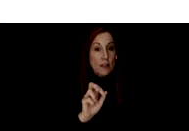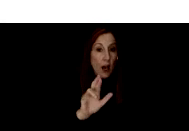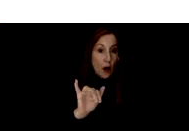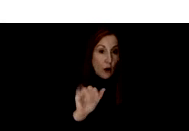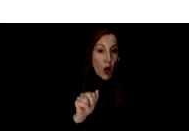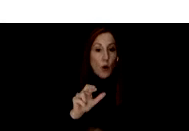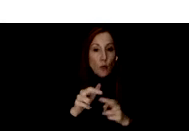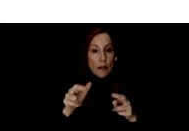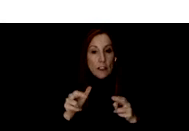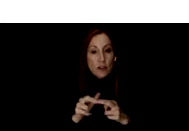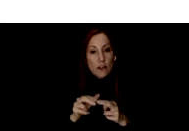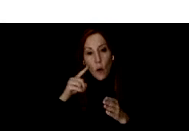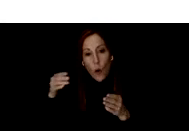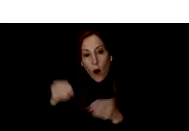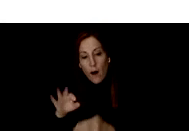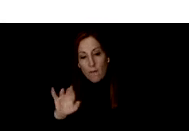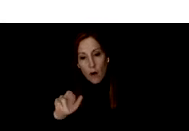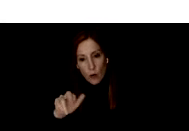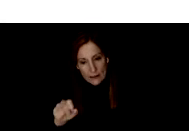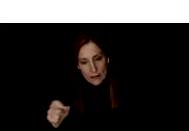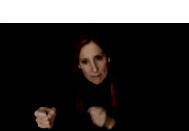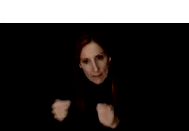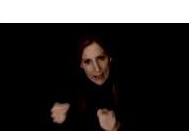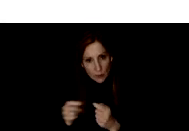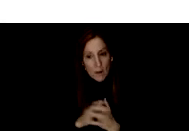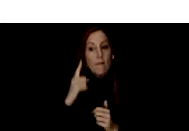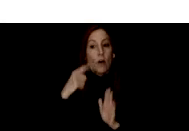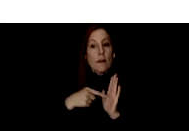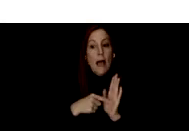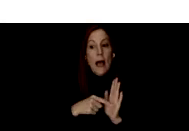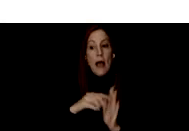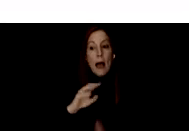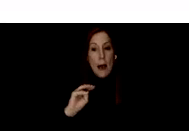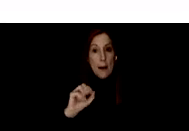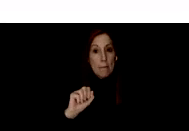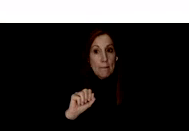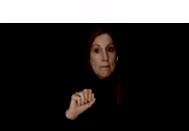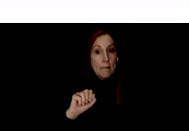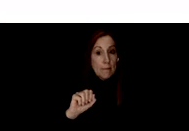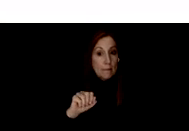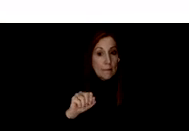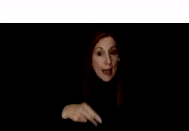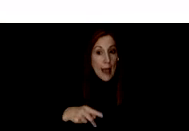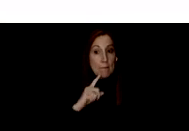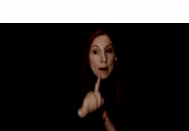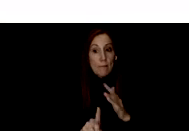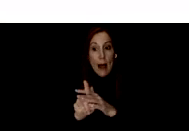For example, a map pop-up that changes its content when an item is selected.